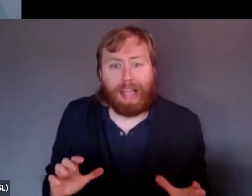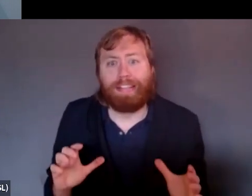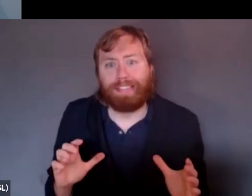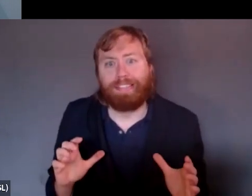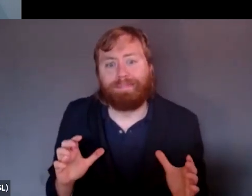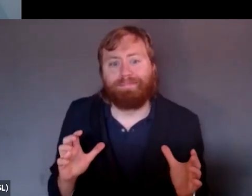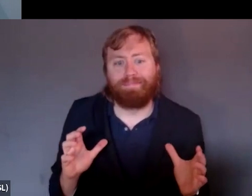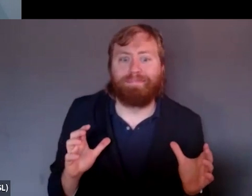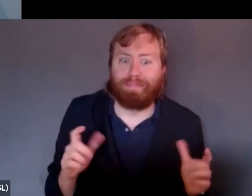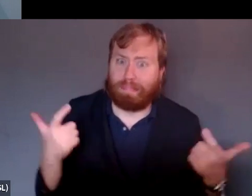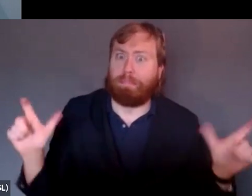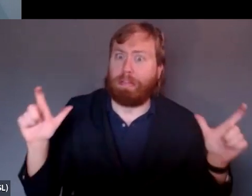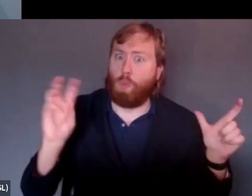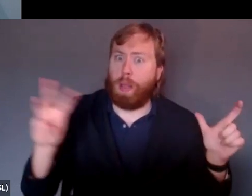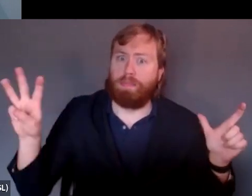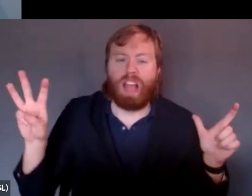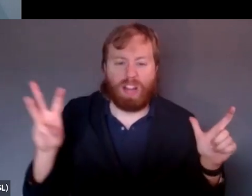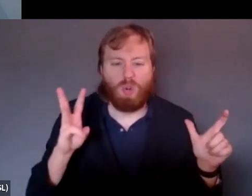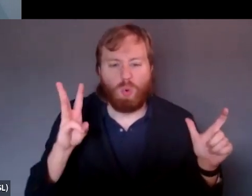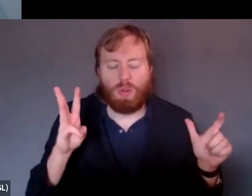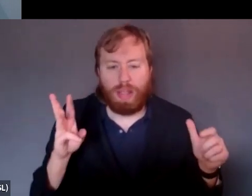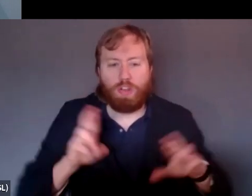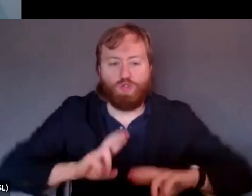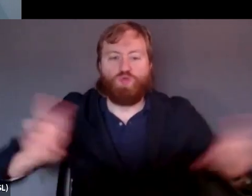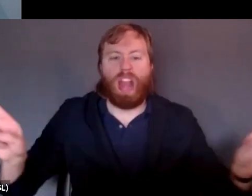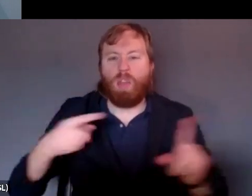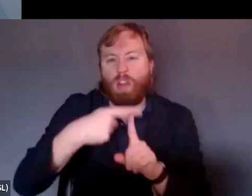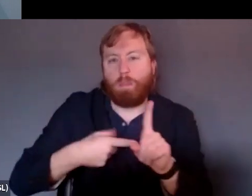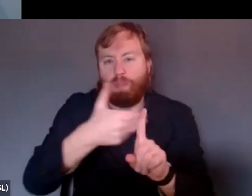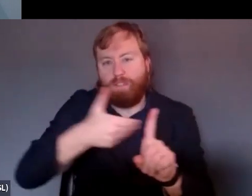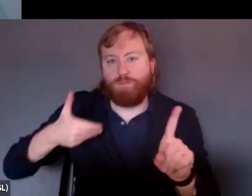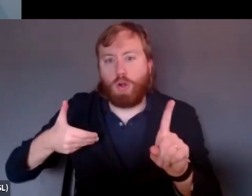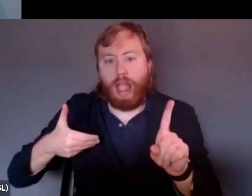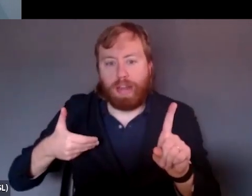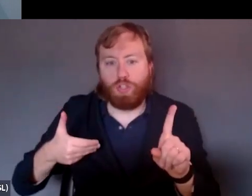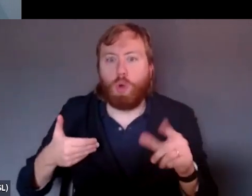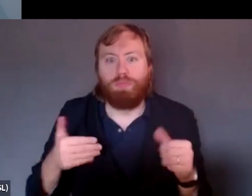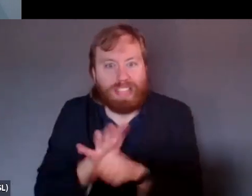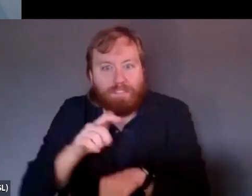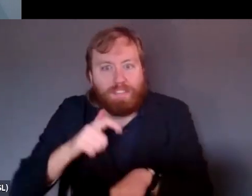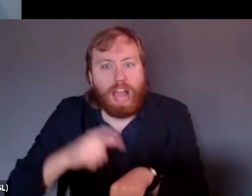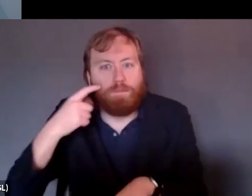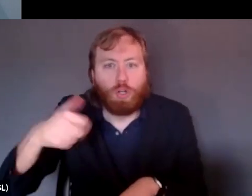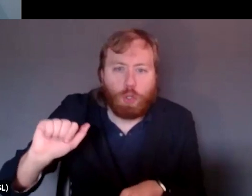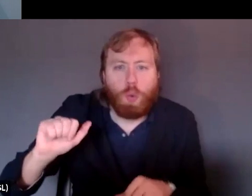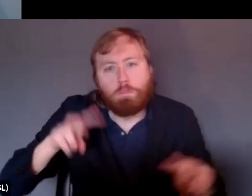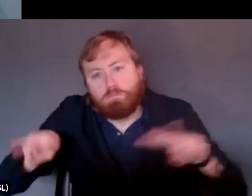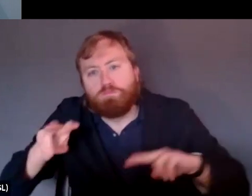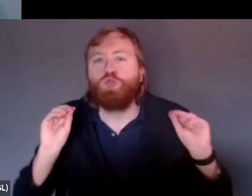We're just taking care of little things, but there's no rush. That does add to the timeline, but it's a much better experience